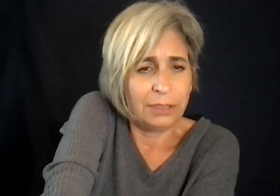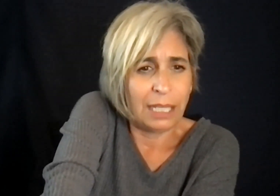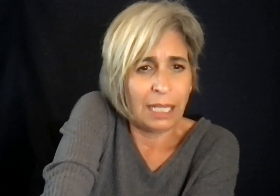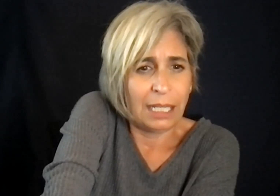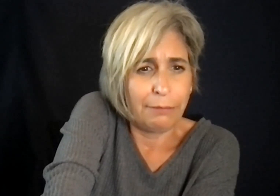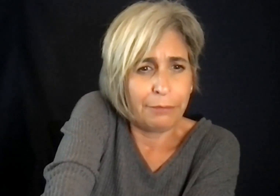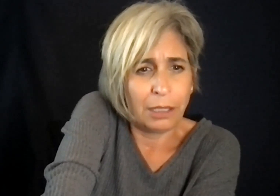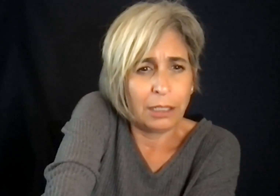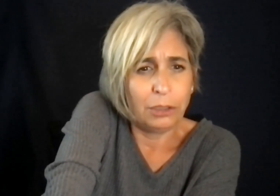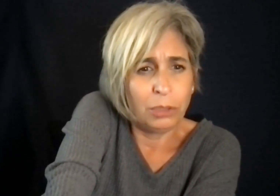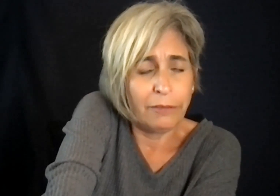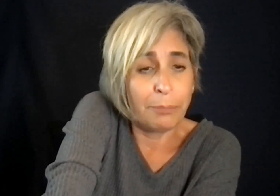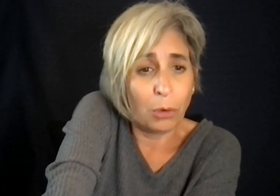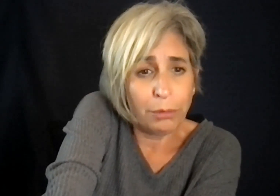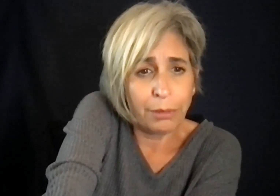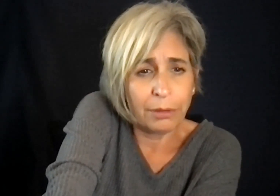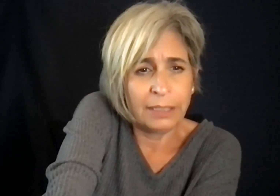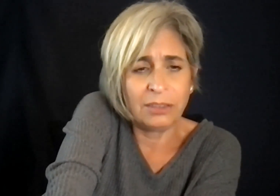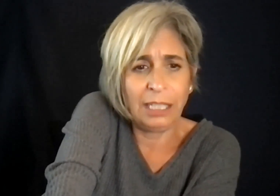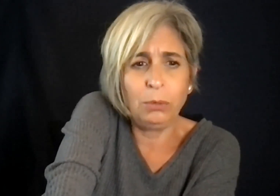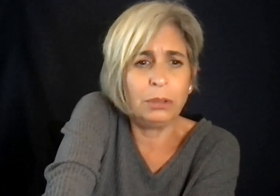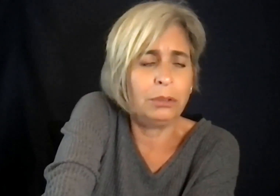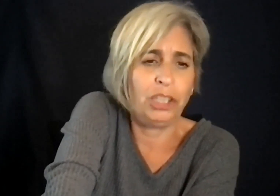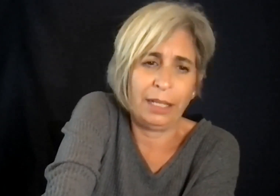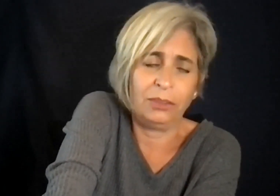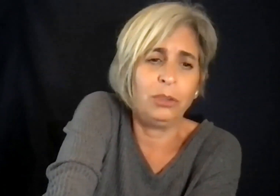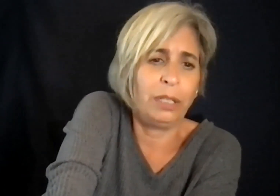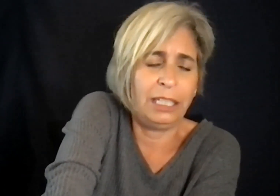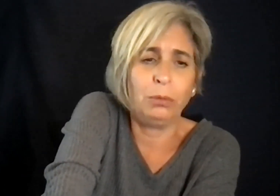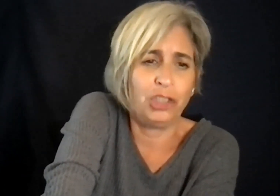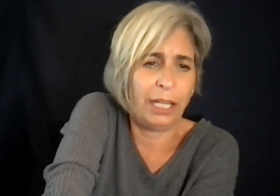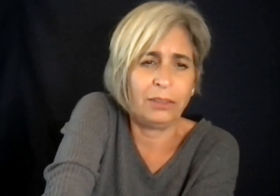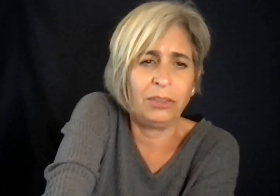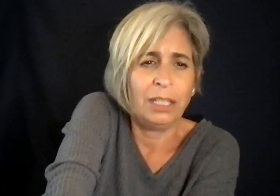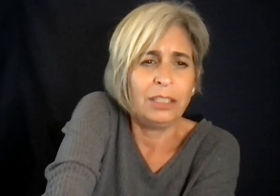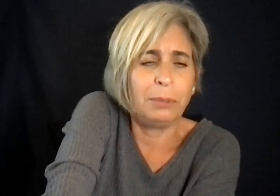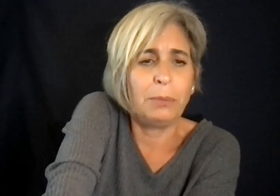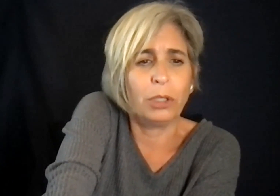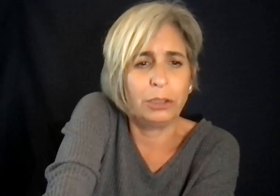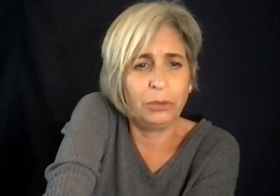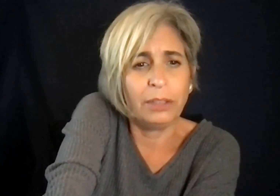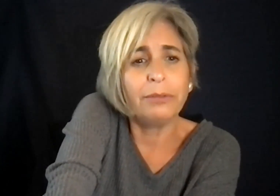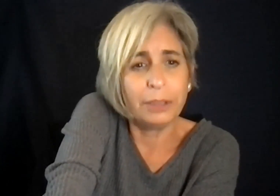how do I say, if you give both it's equal chance you get an equal chance to be more inclusive.